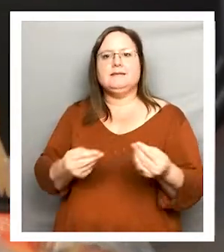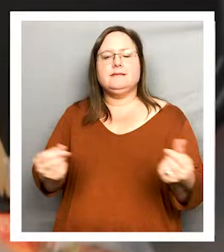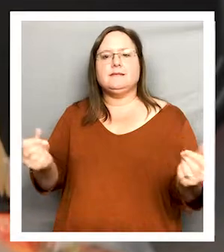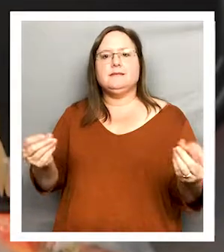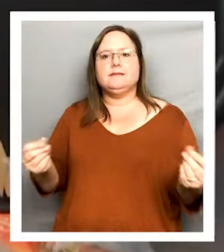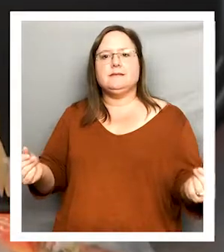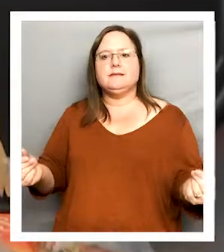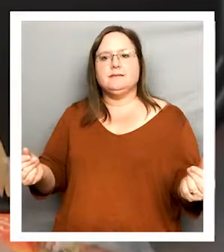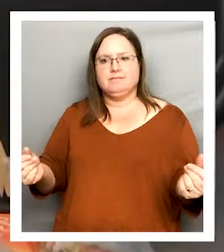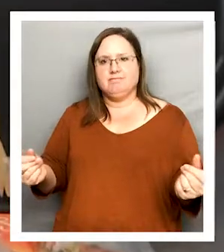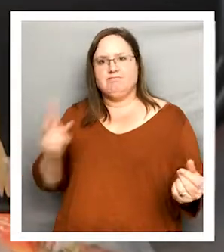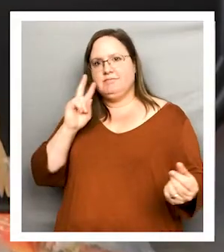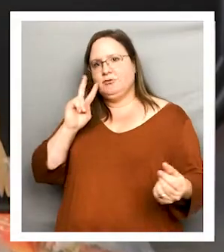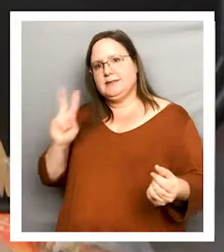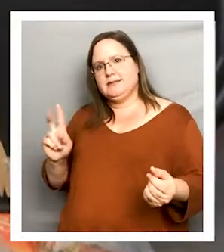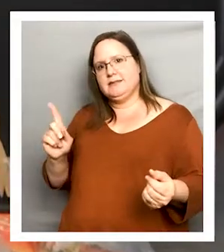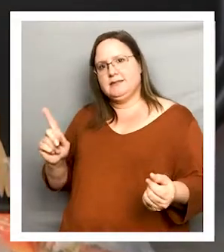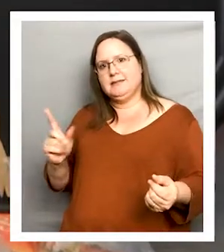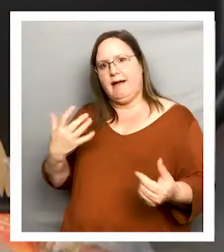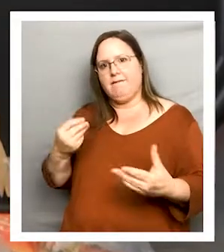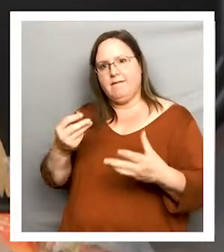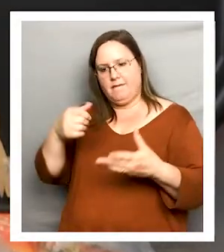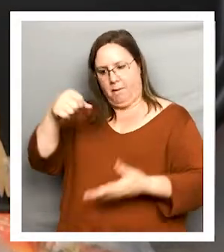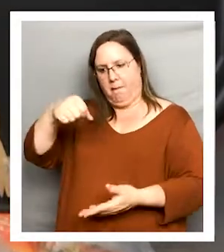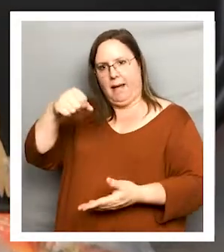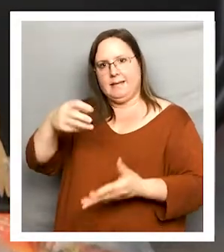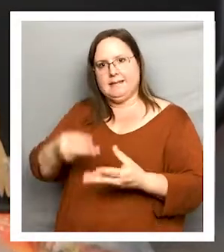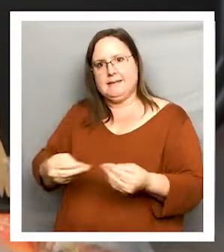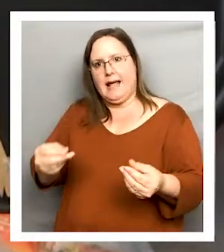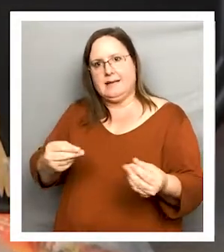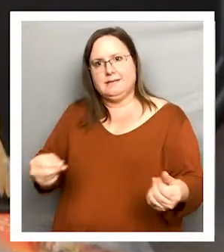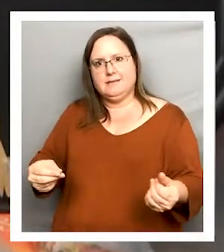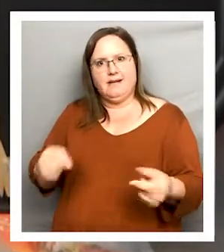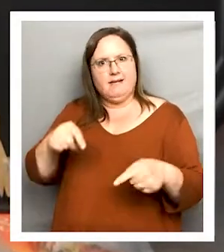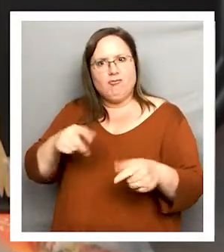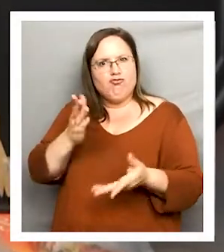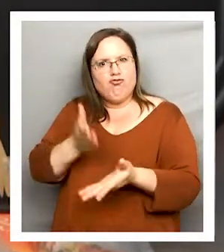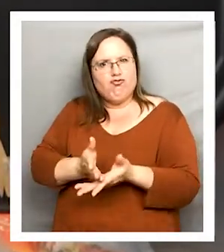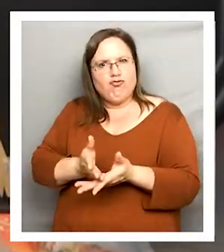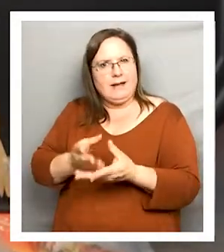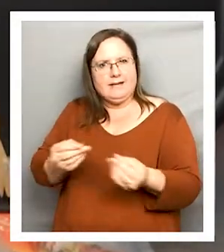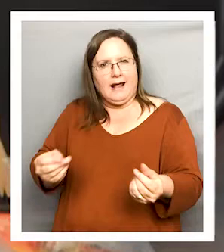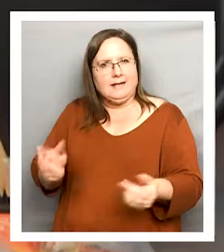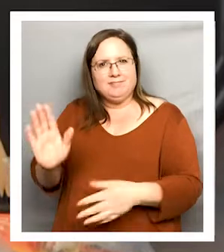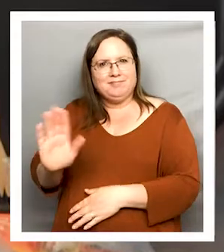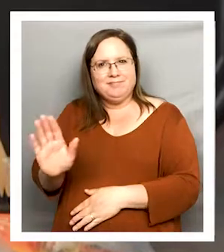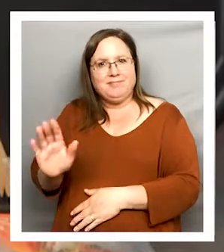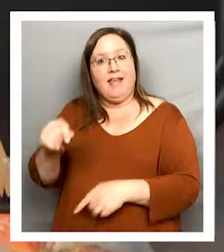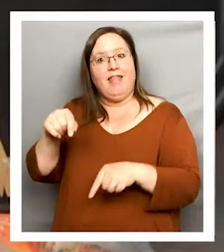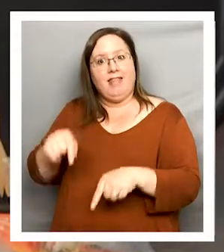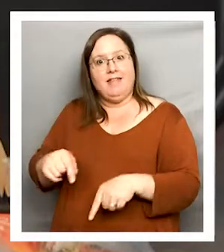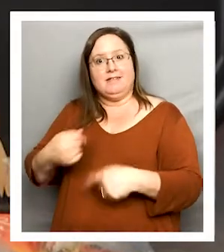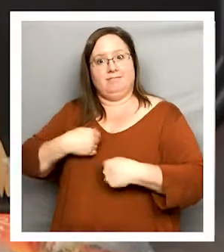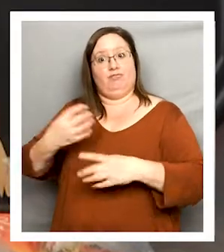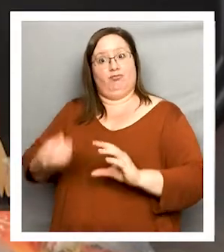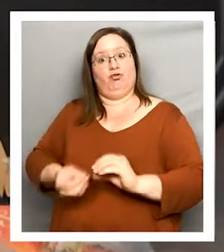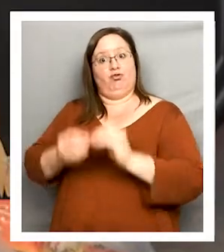now this is actually edible sand because my little boy puts everything in his mouth and if you want to make some edible sand